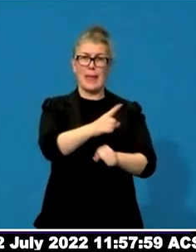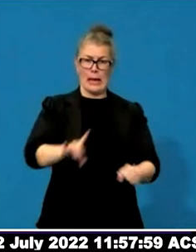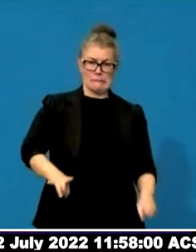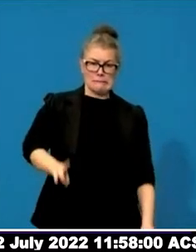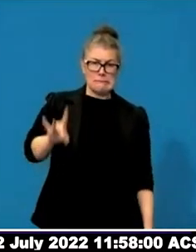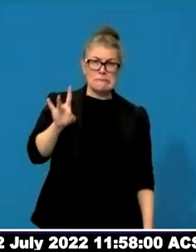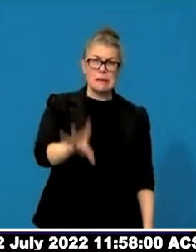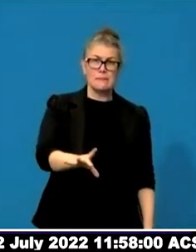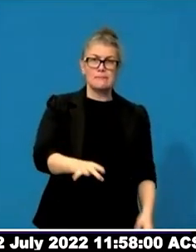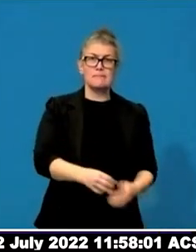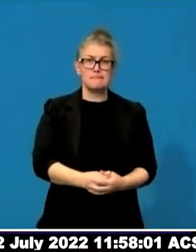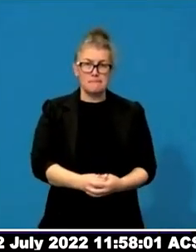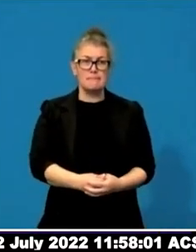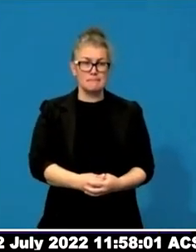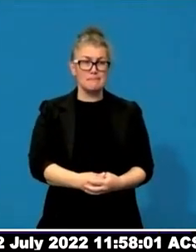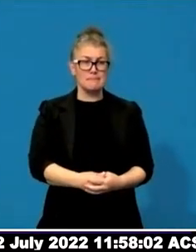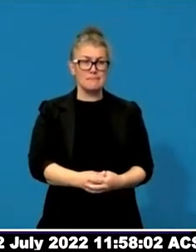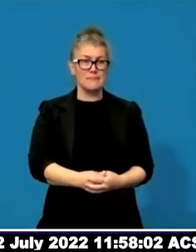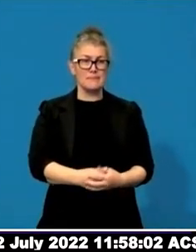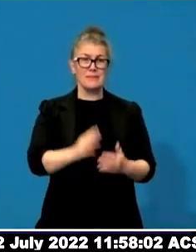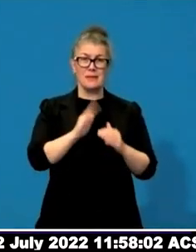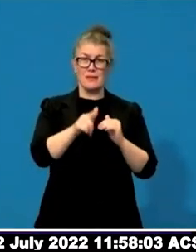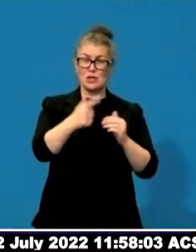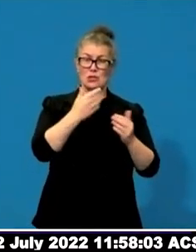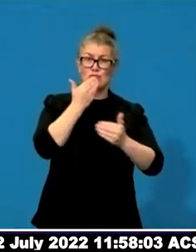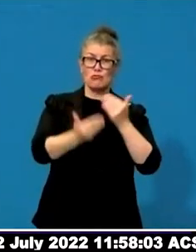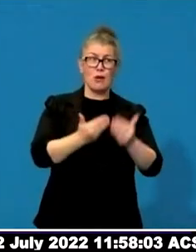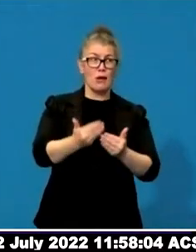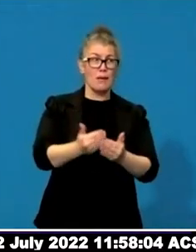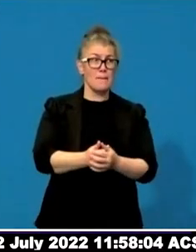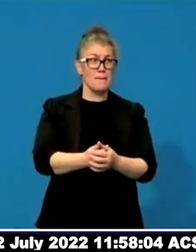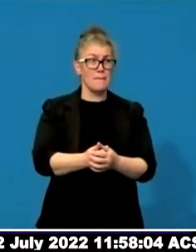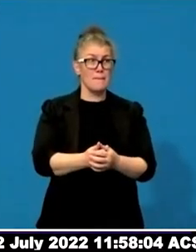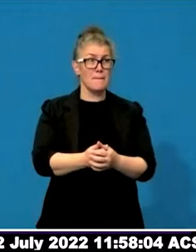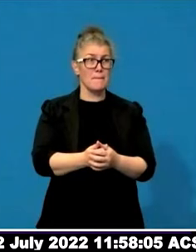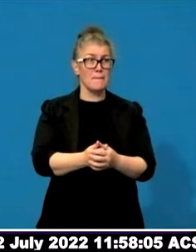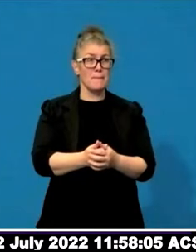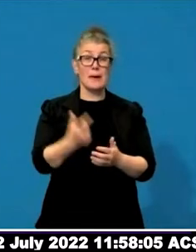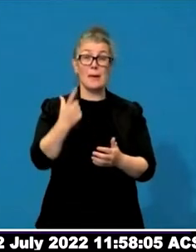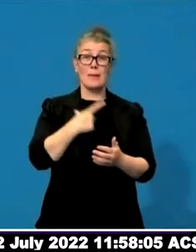in the ways you've described simply because there's not a conversation